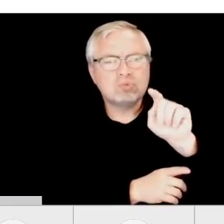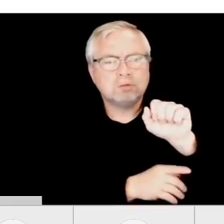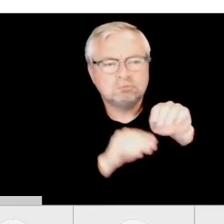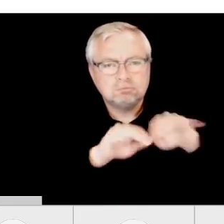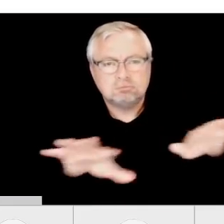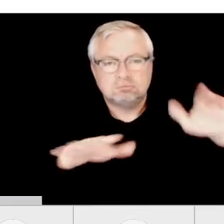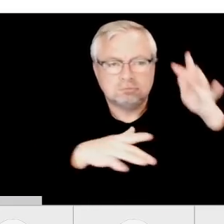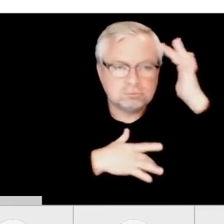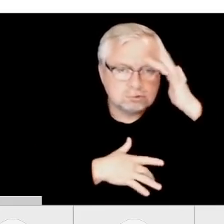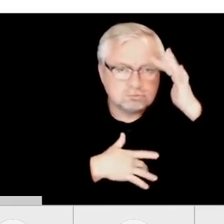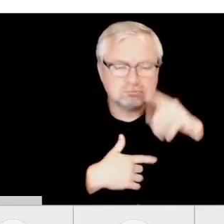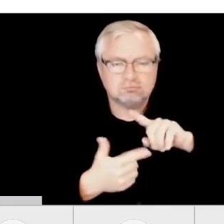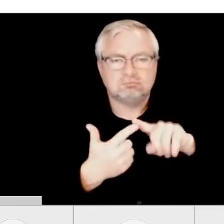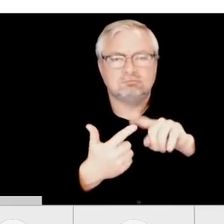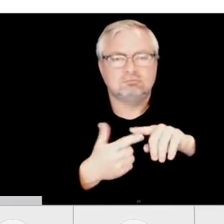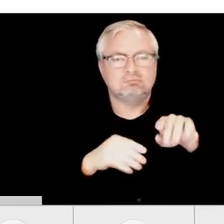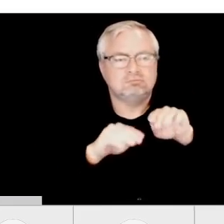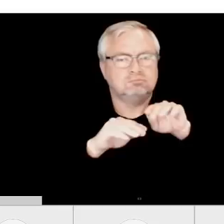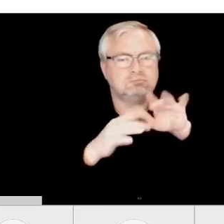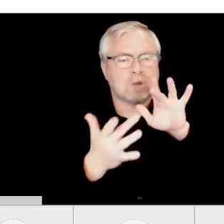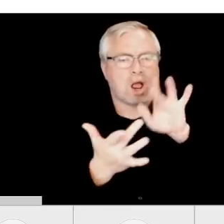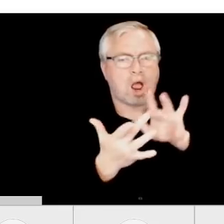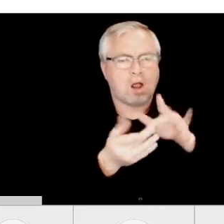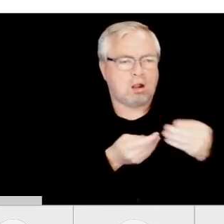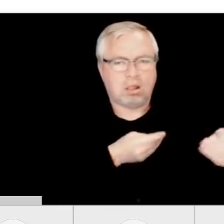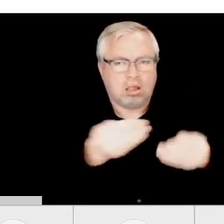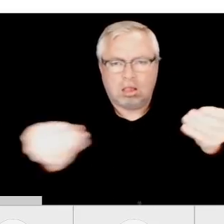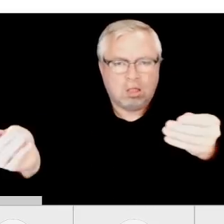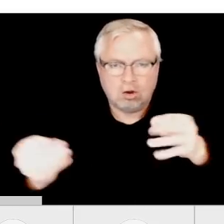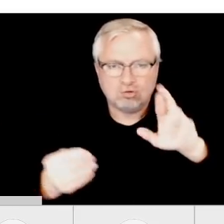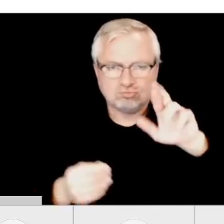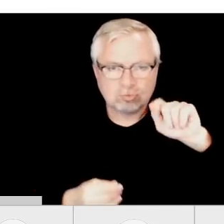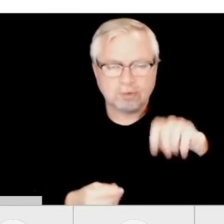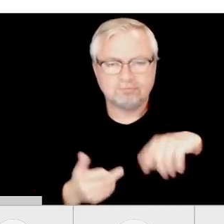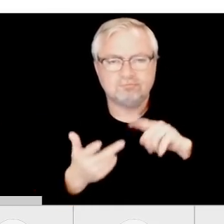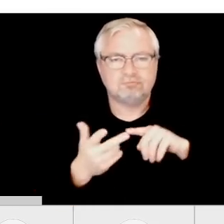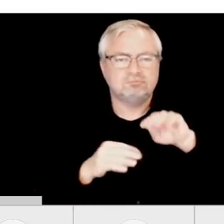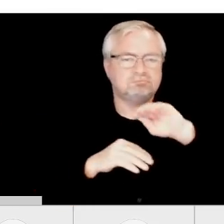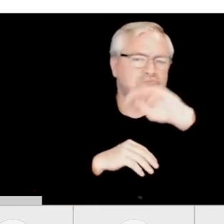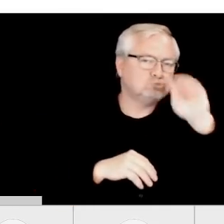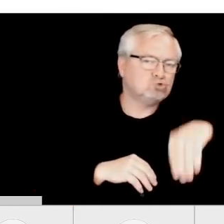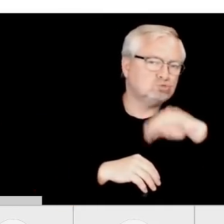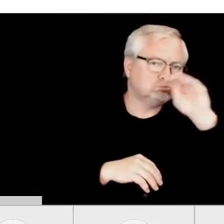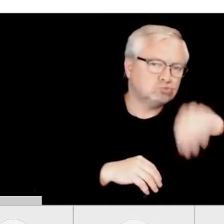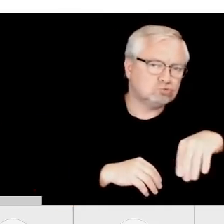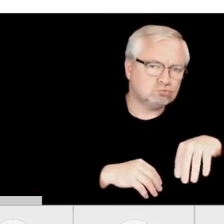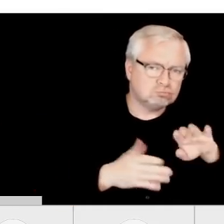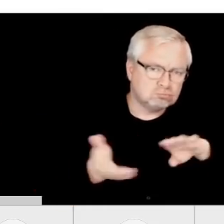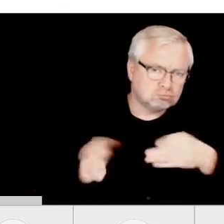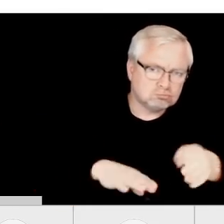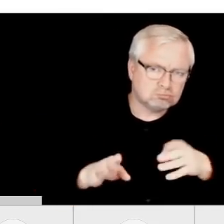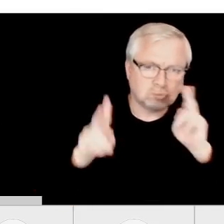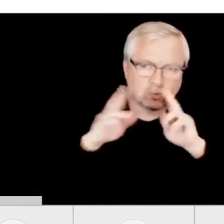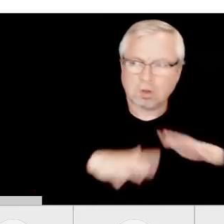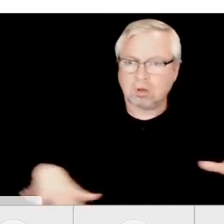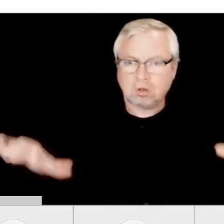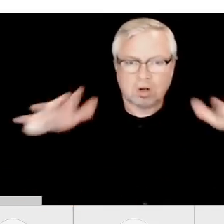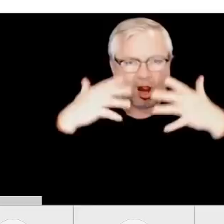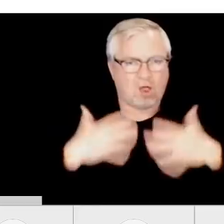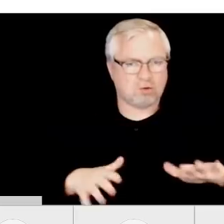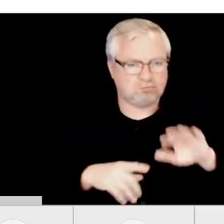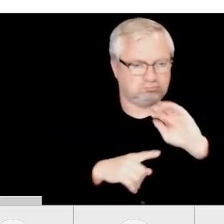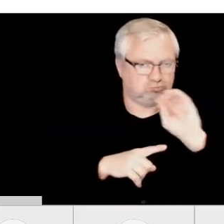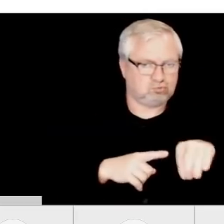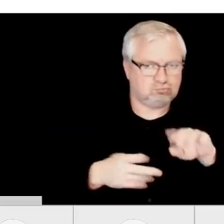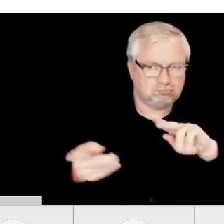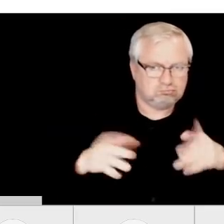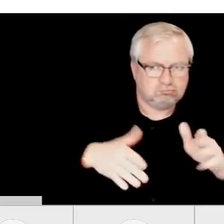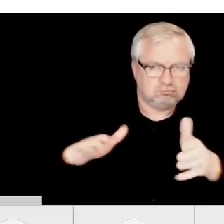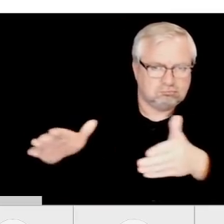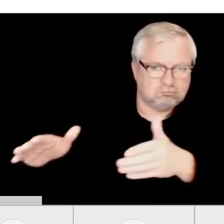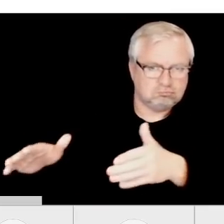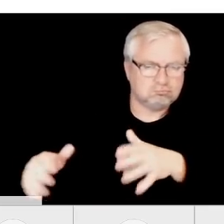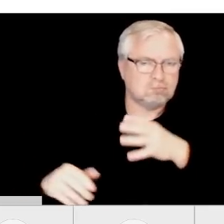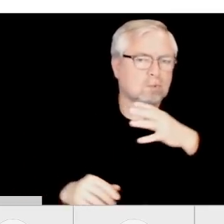of contacts, the rate of mortality in the population as is, and sort of